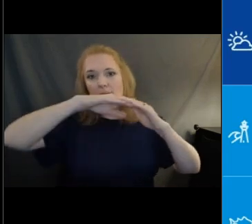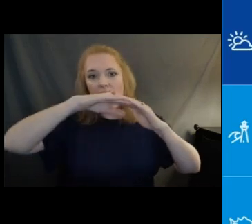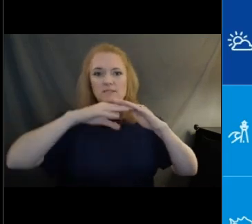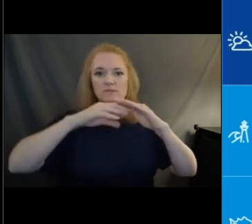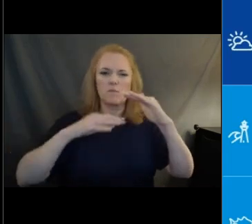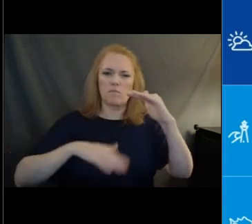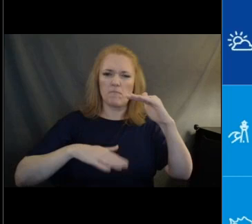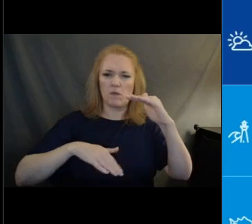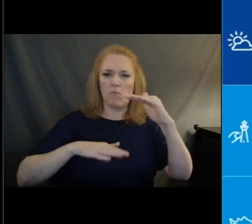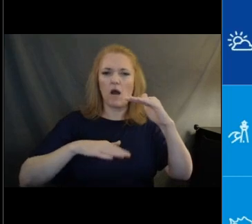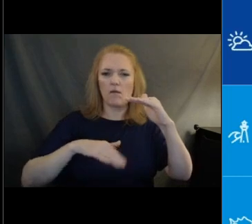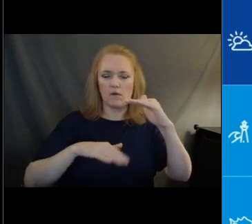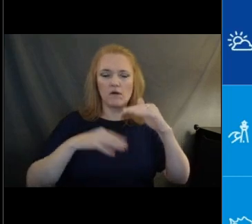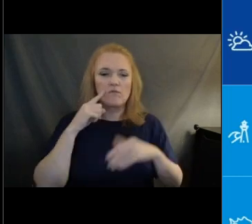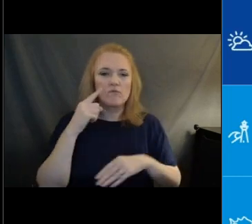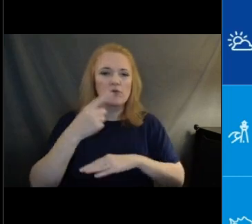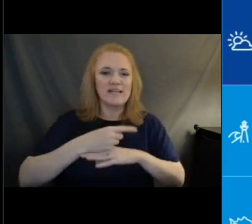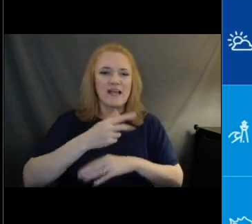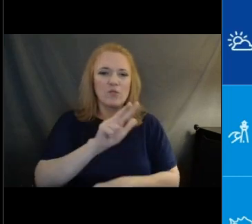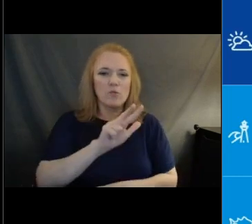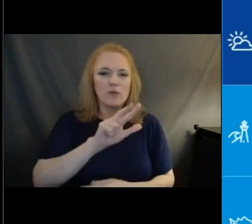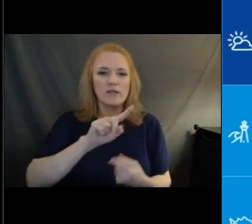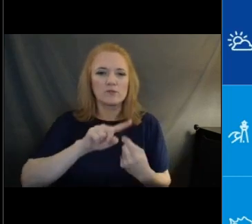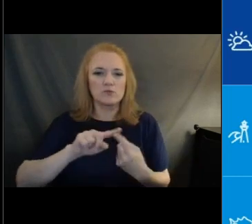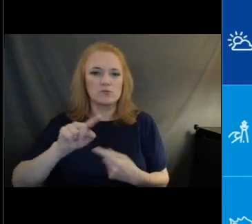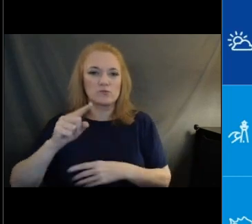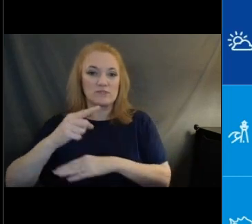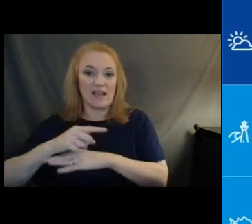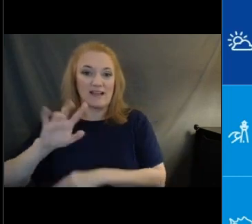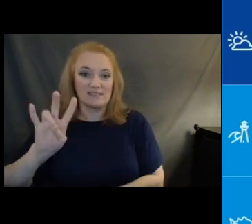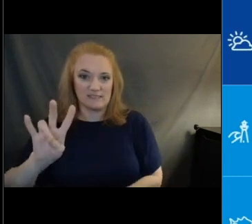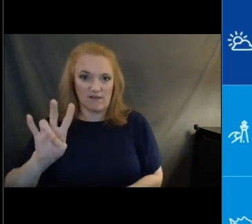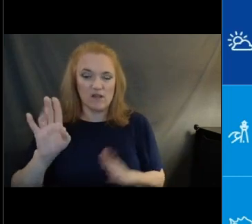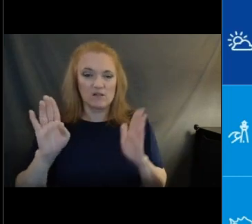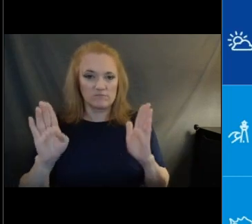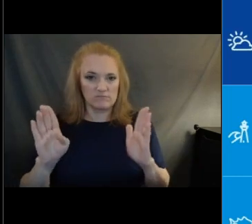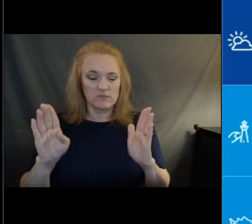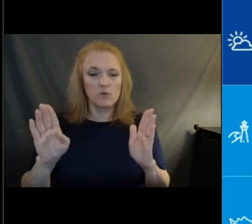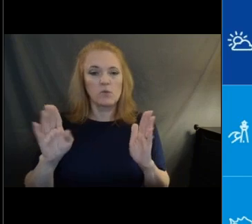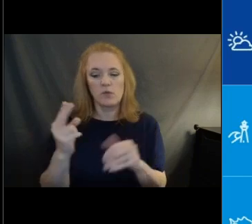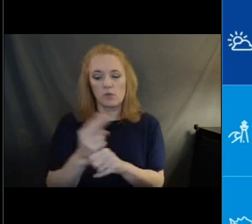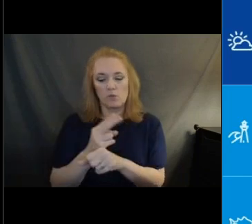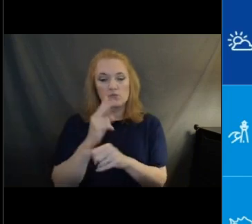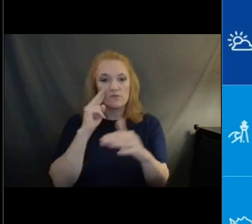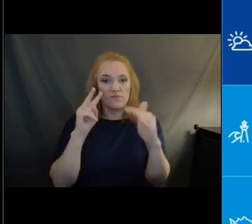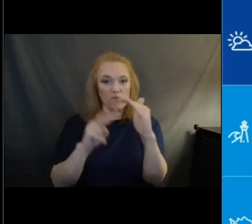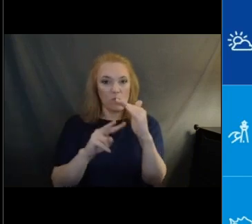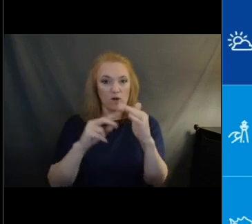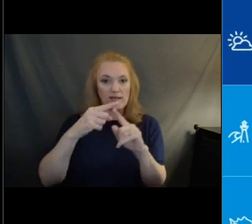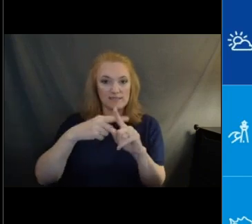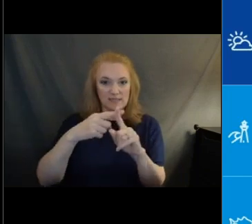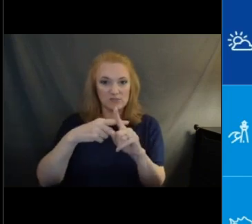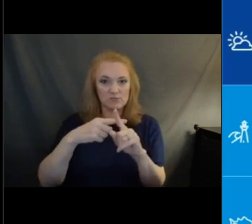country from days 3 to day 7 and we take those forecast temperatures and compare them to what